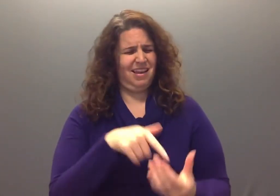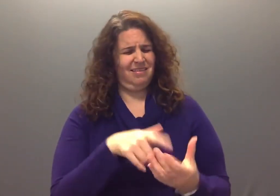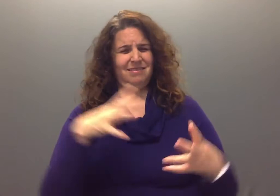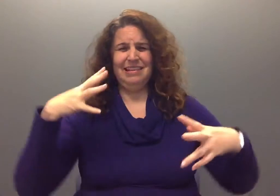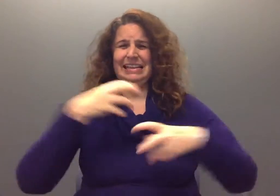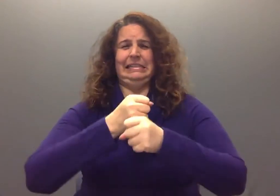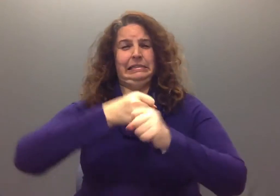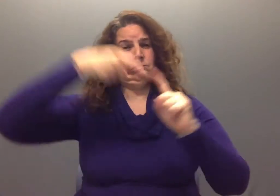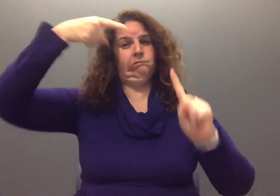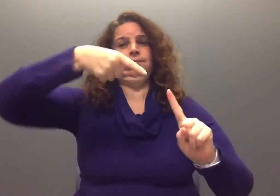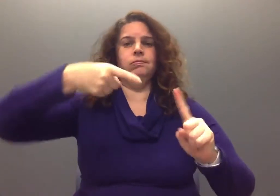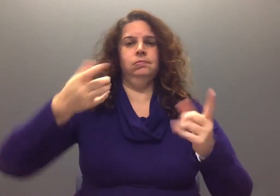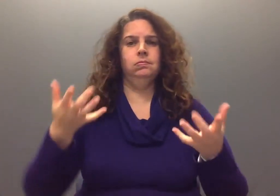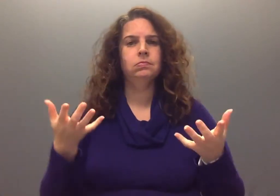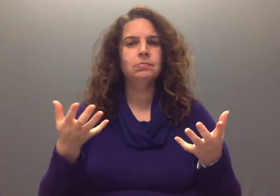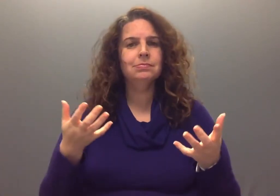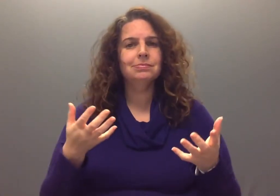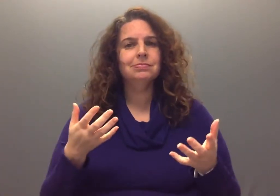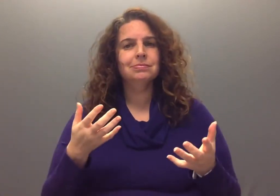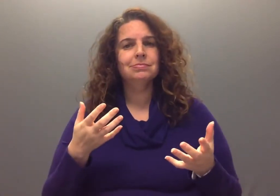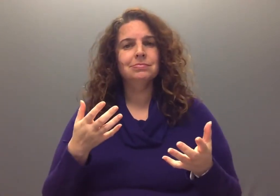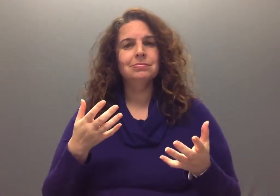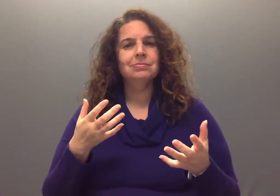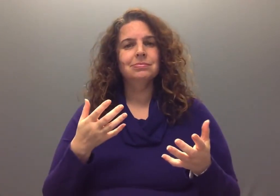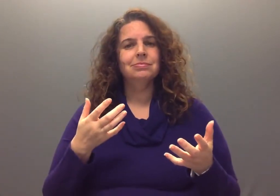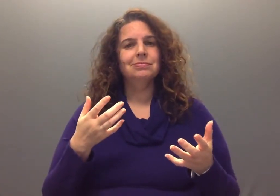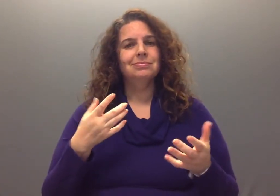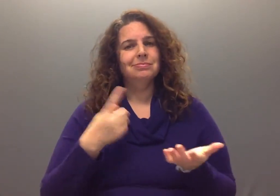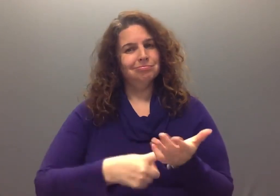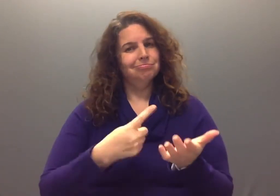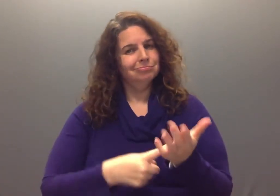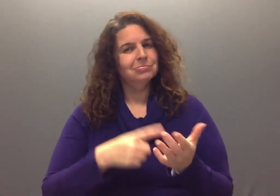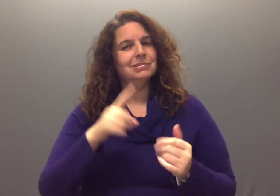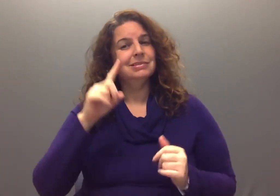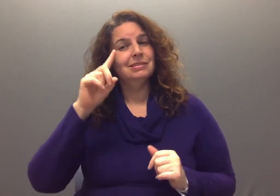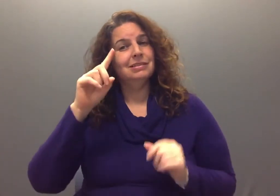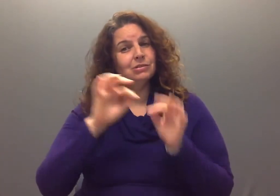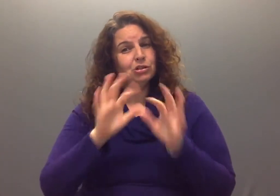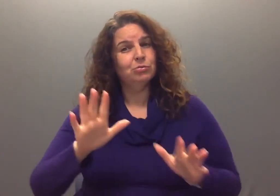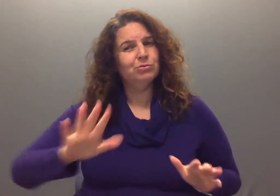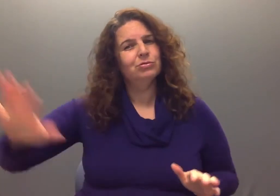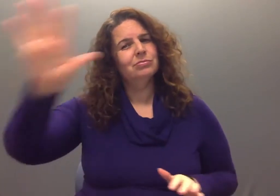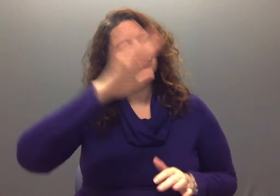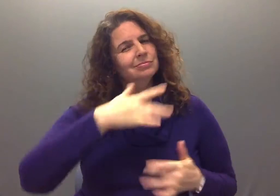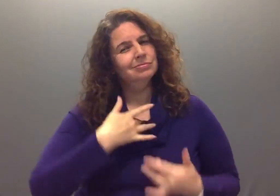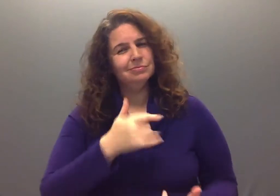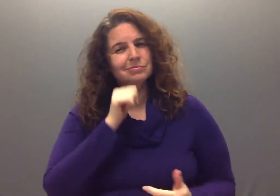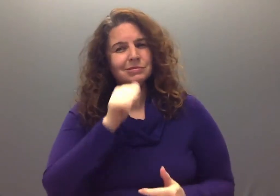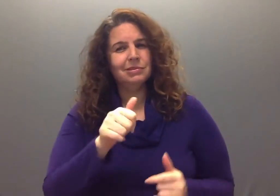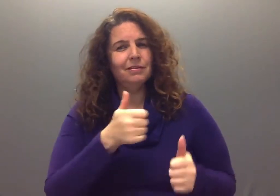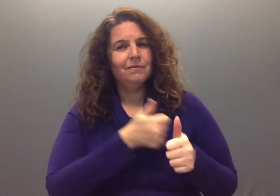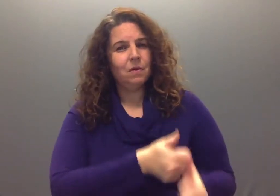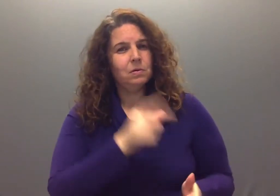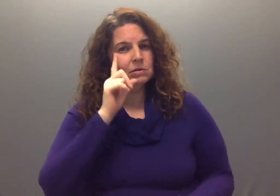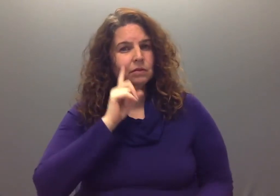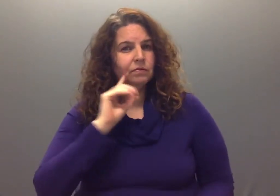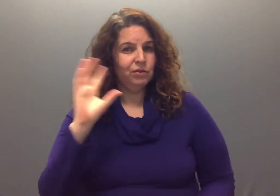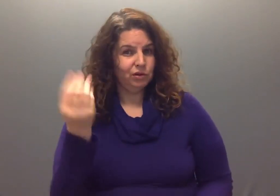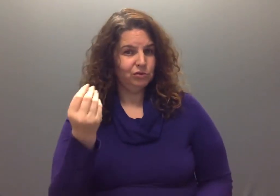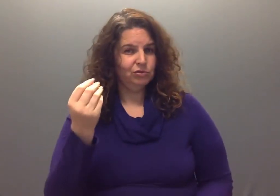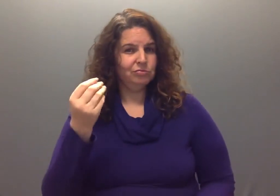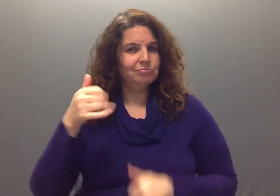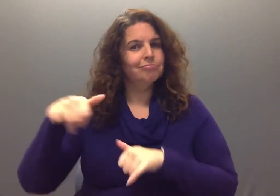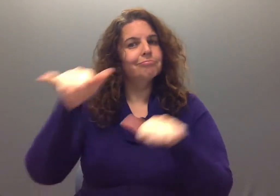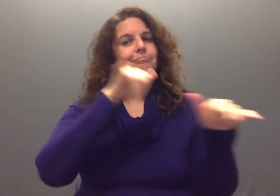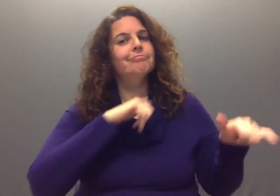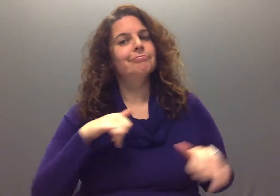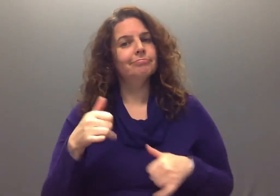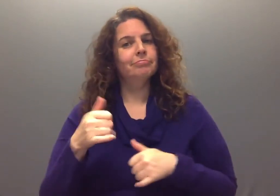The point of the chapter is on how interpreters typically do not adhere to Deaf culture standards.